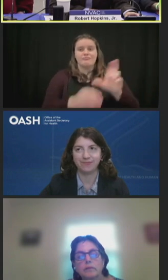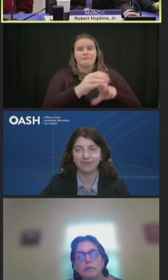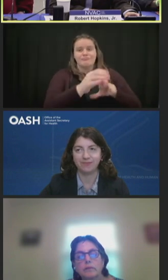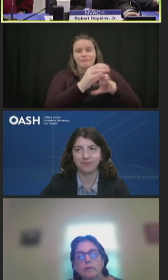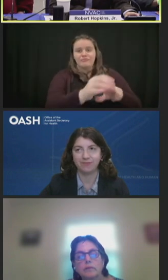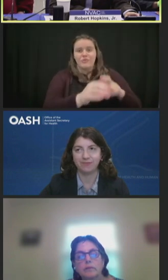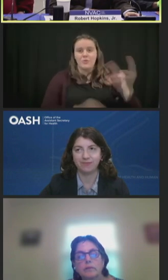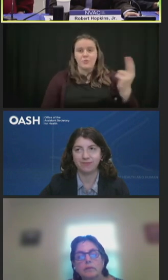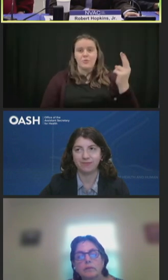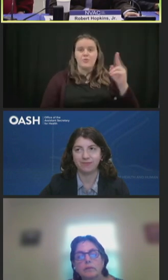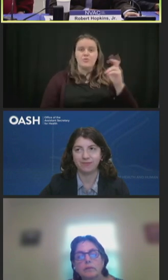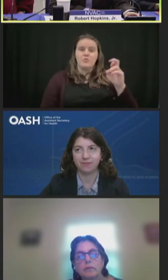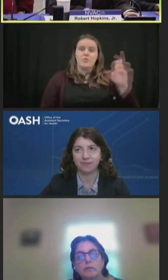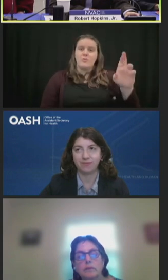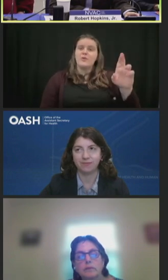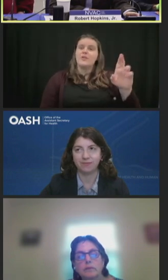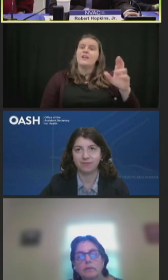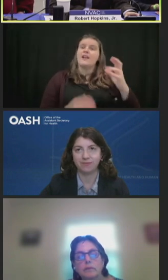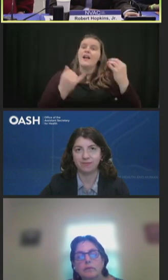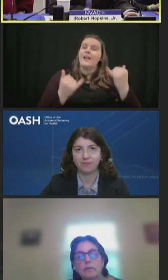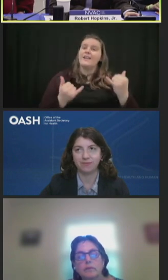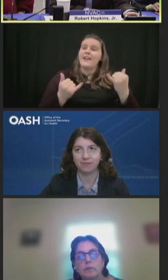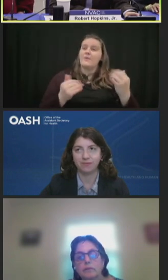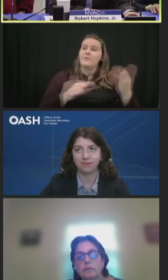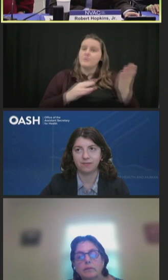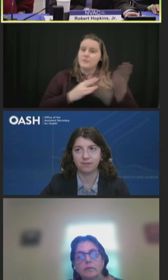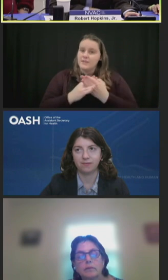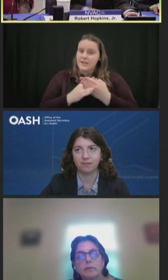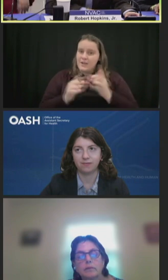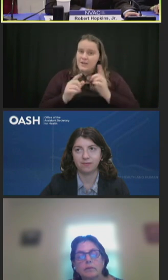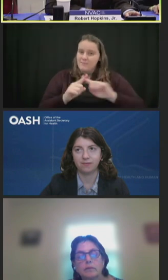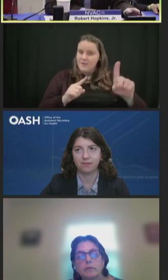all. And we will now move to a break but first, a round of applause for the members of the panel.